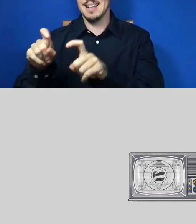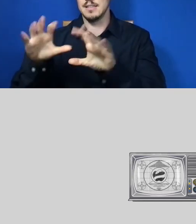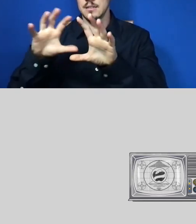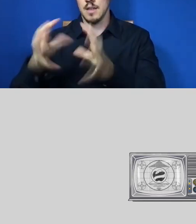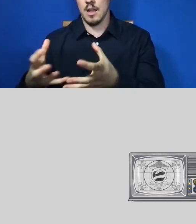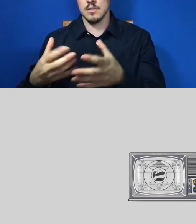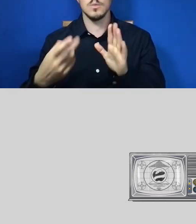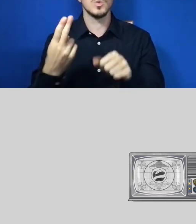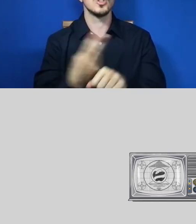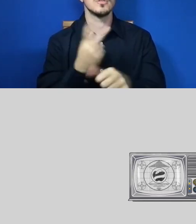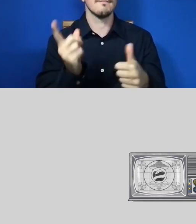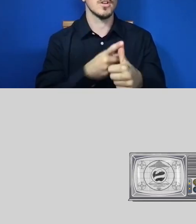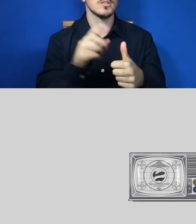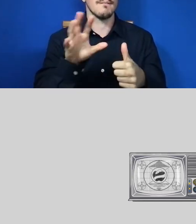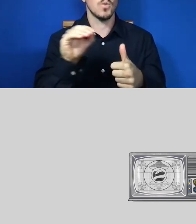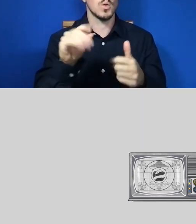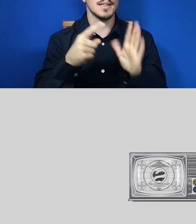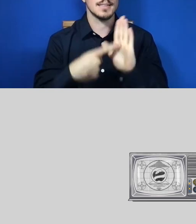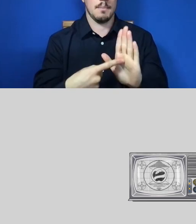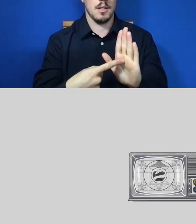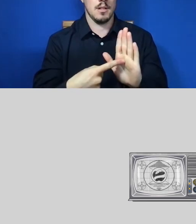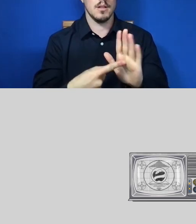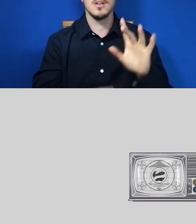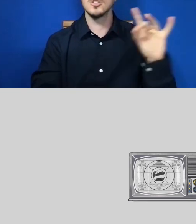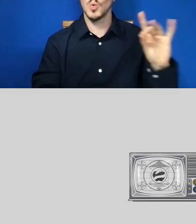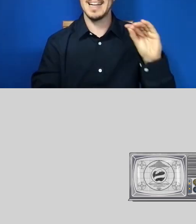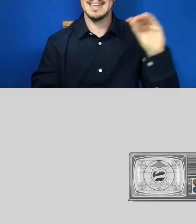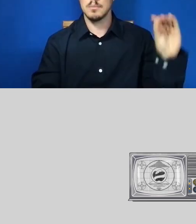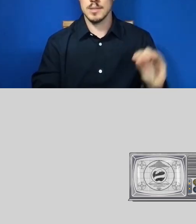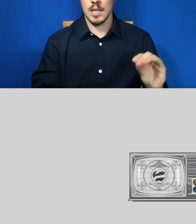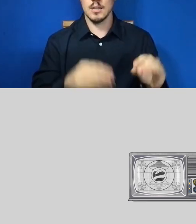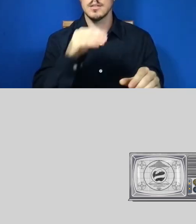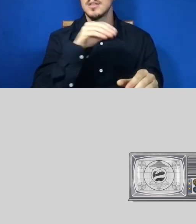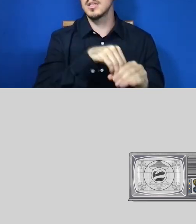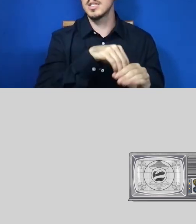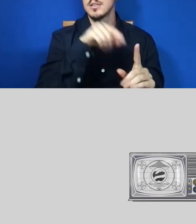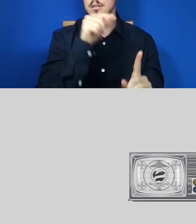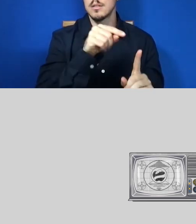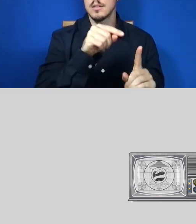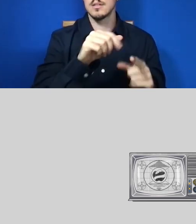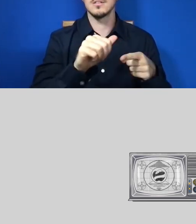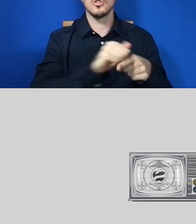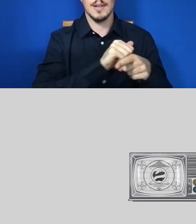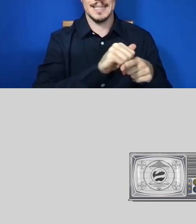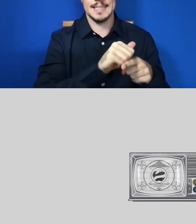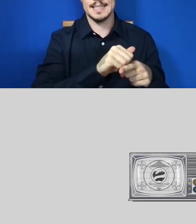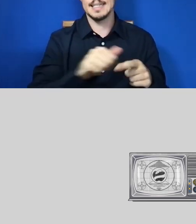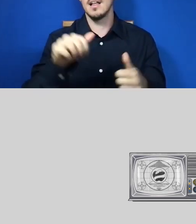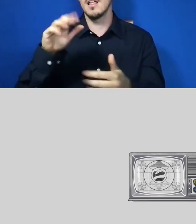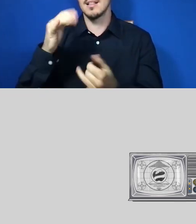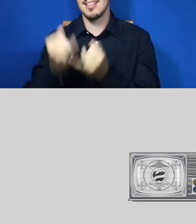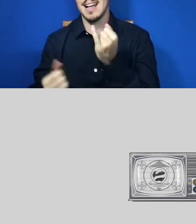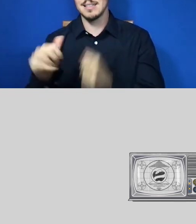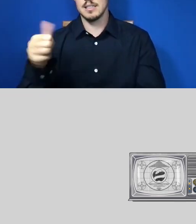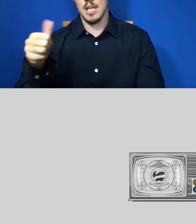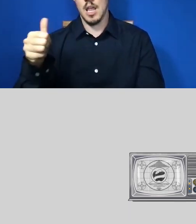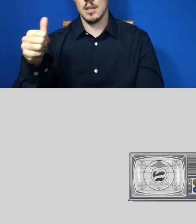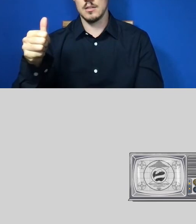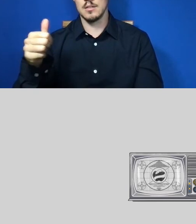We use the first 40 examples, which is the 80% of our data in the training set as the training data, and the last 10 examples,